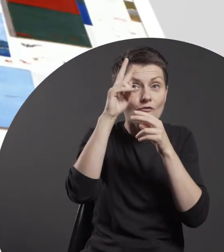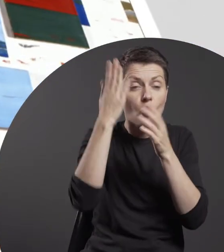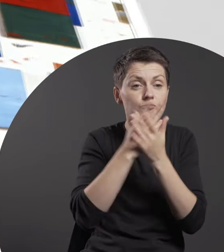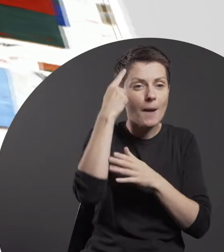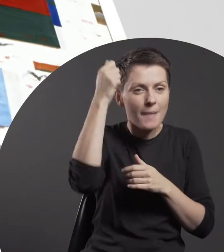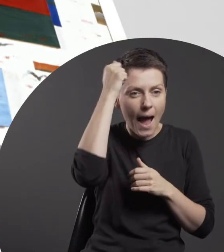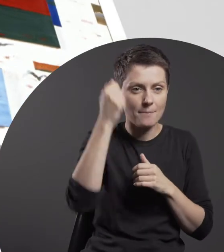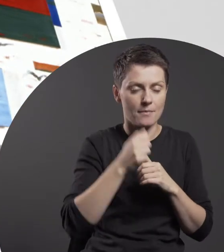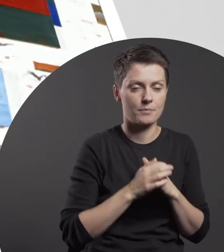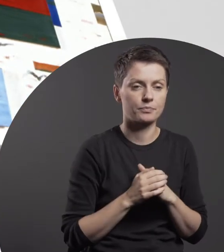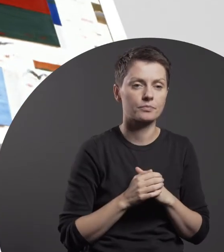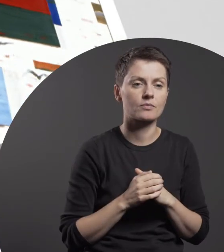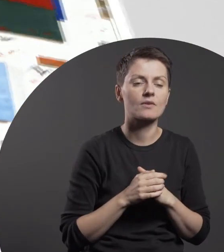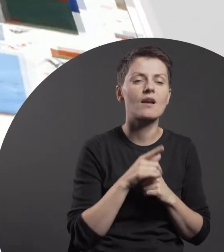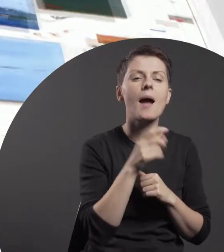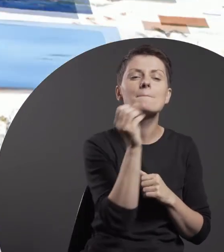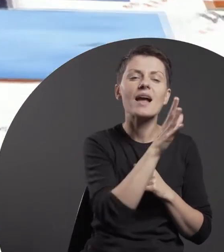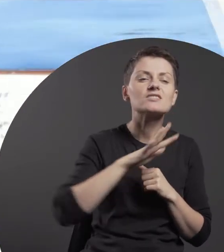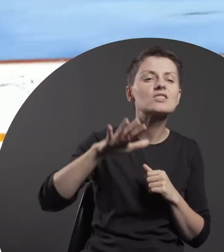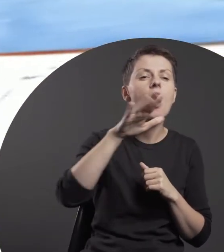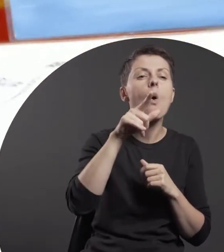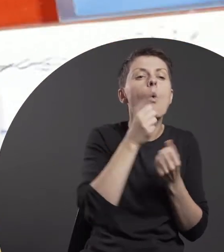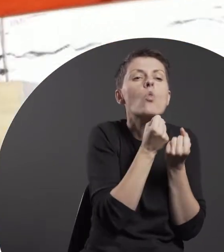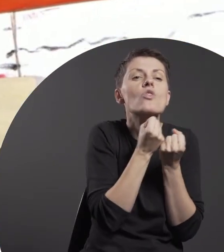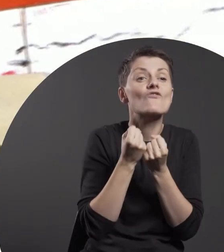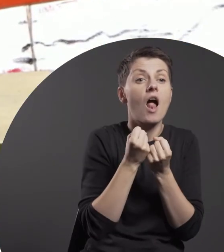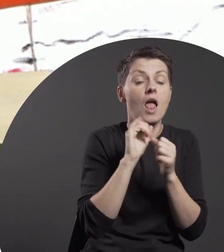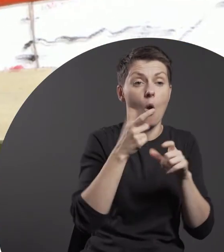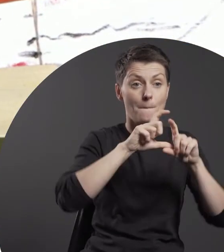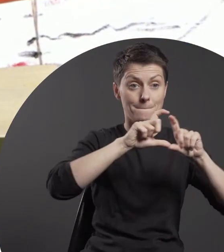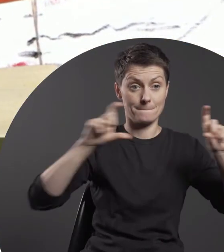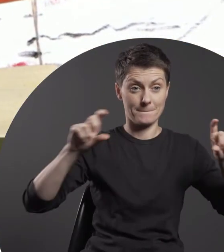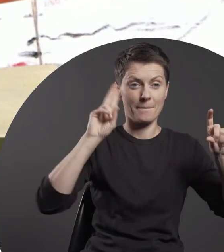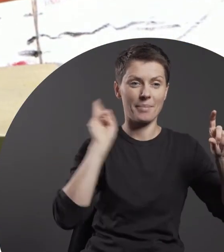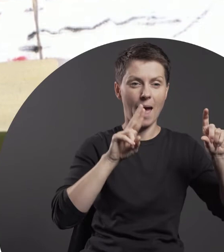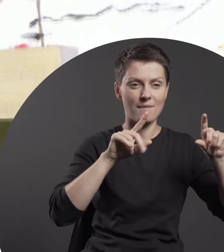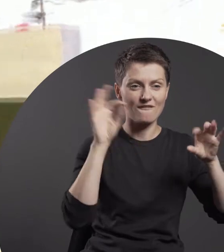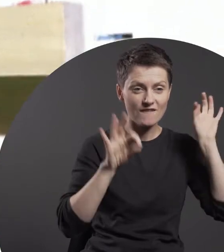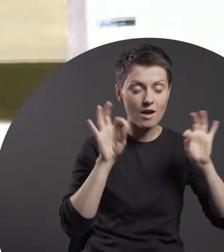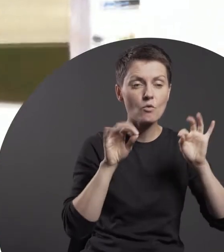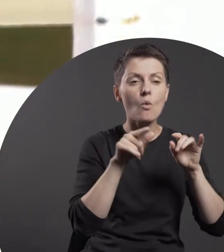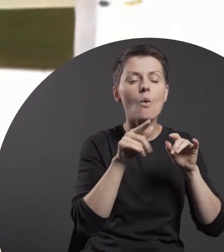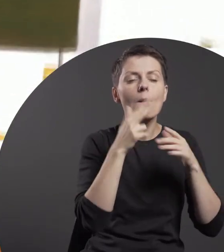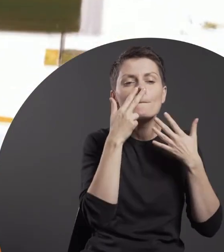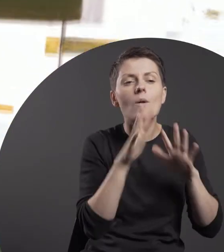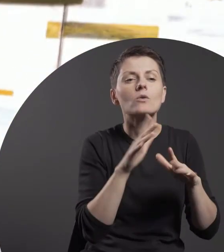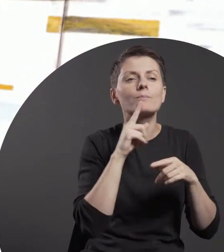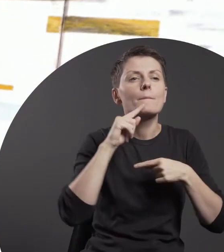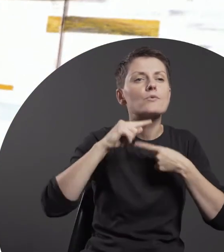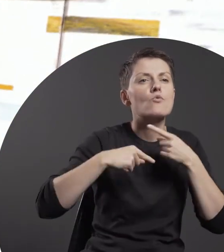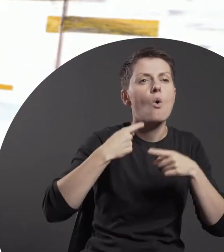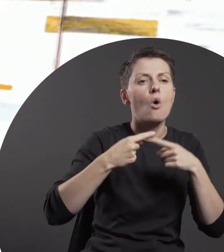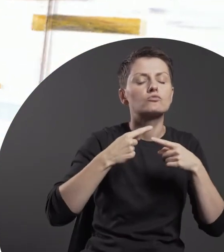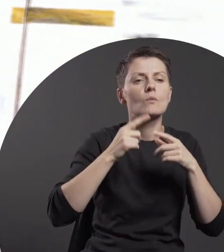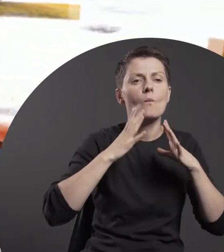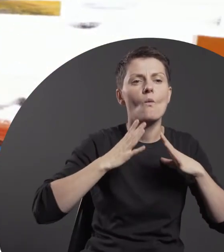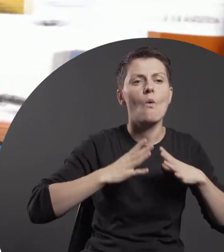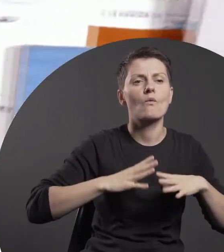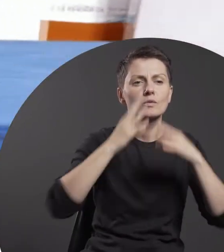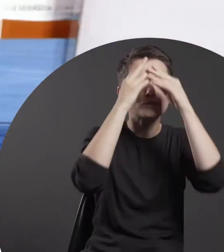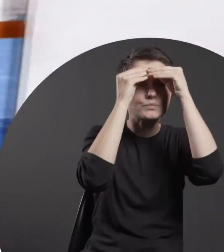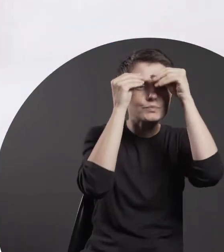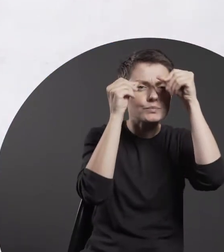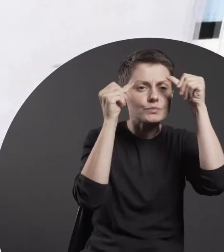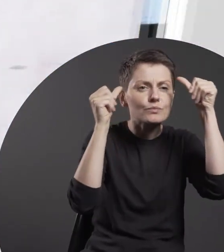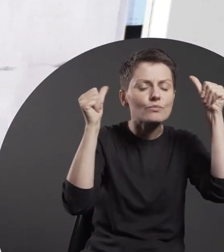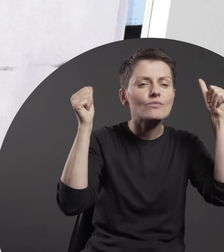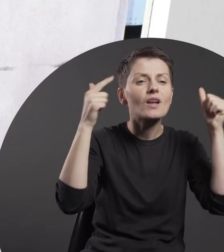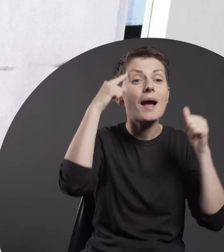The canvasses that show only the flat strips of paint reveal the process of the gradual dilution of memory;